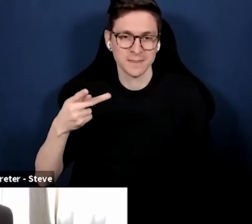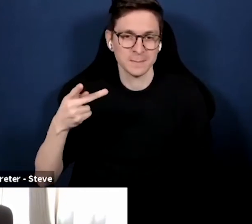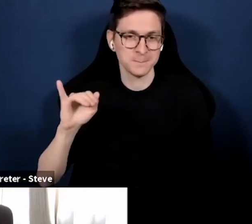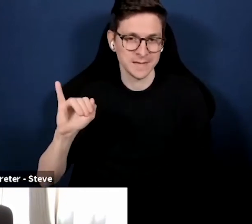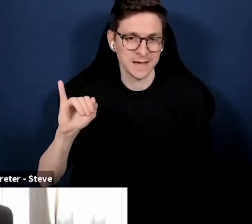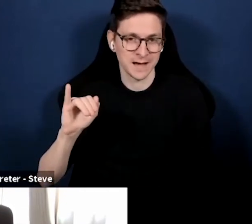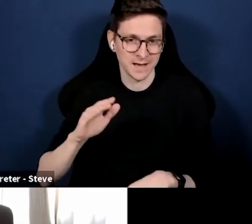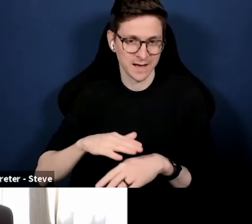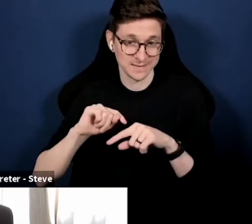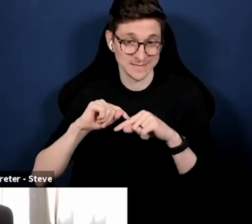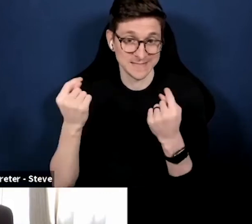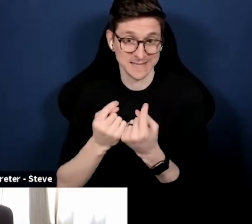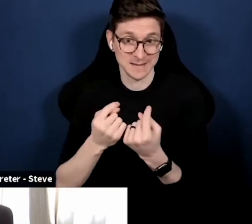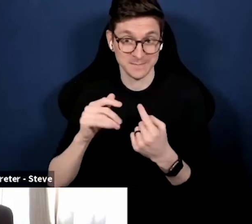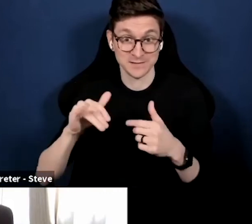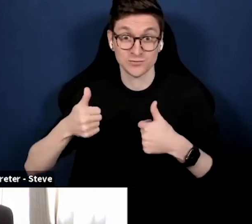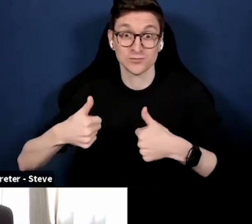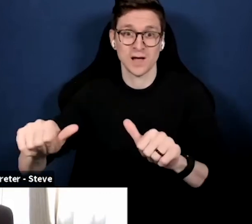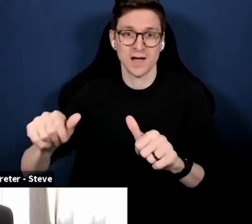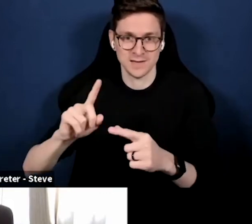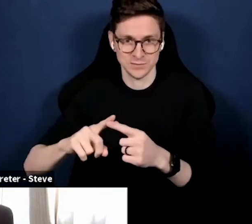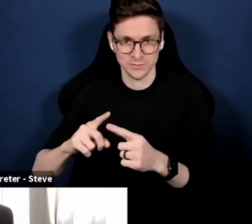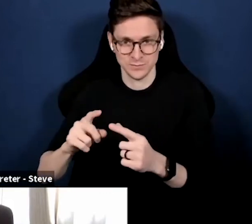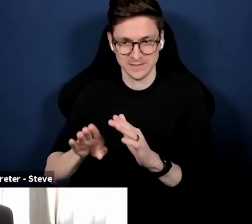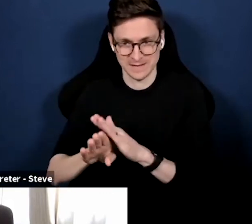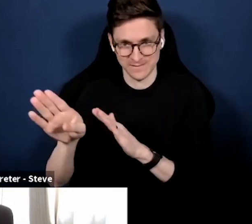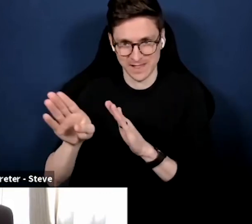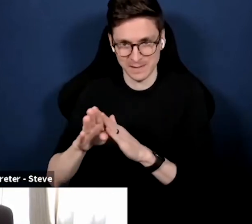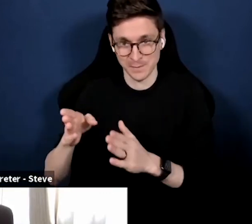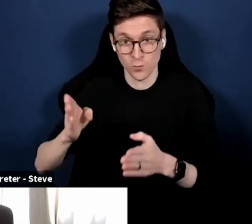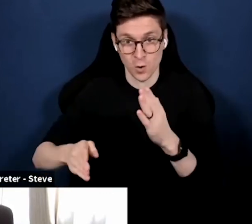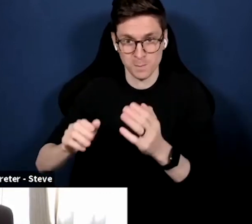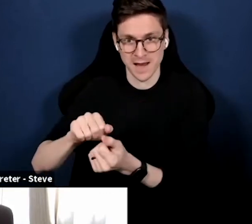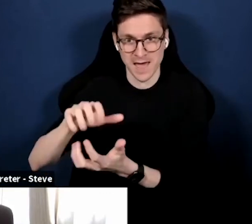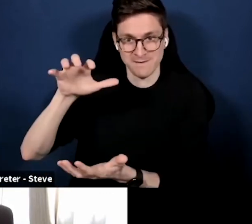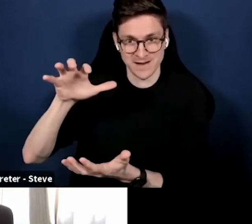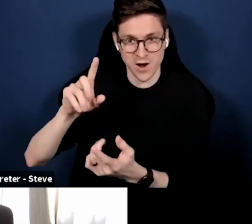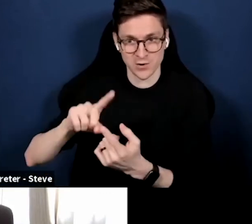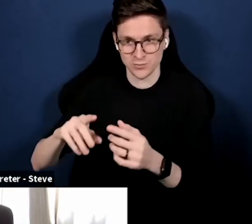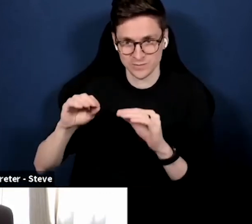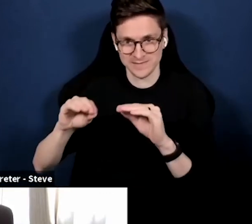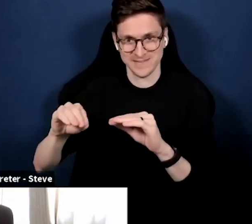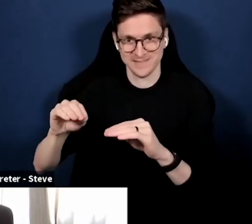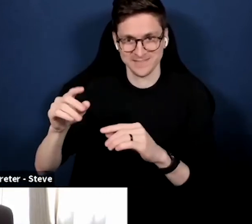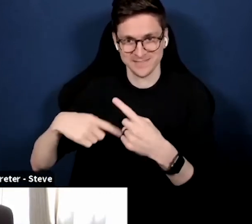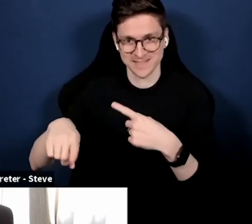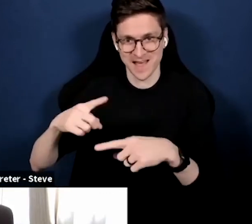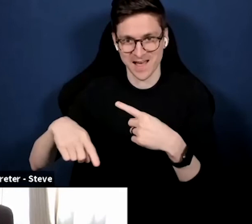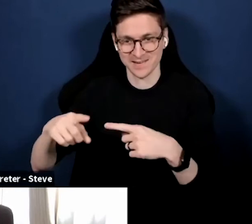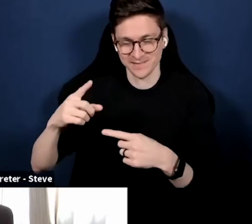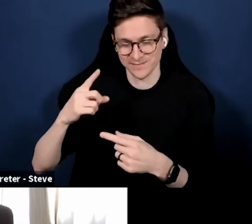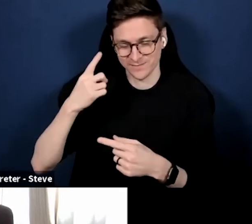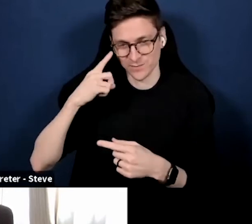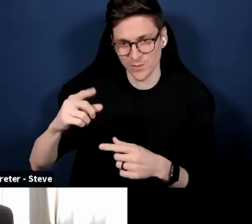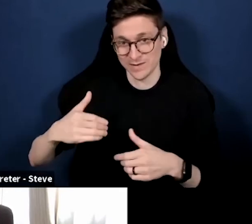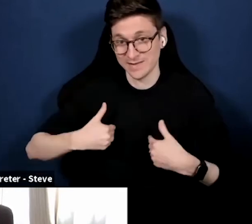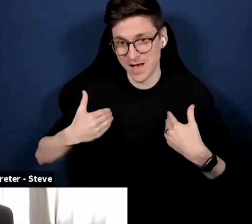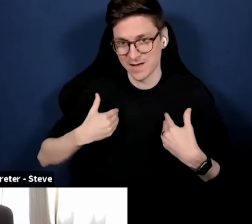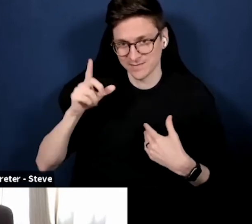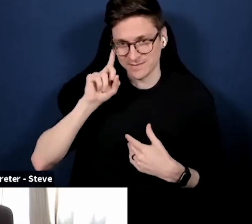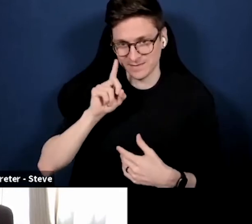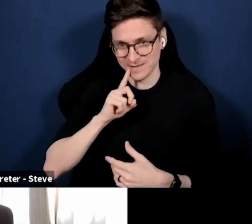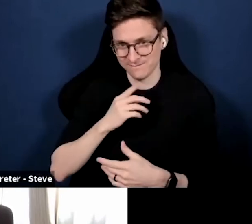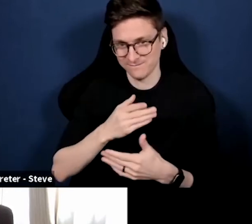to build a robot avatar to teach signing to young deaf babies and working with melissa mal's [ __ ]